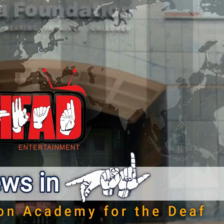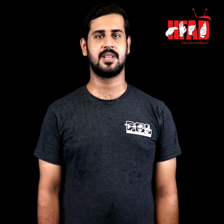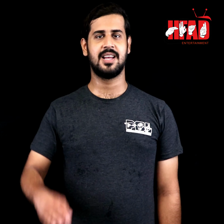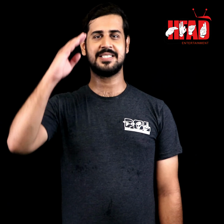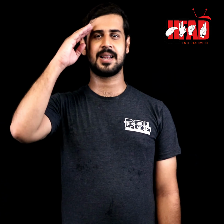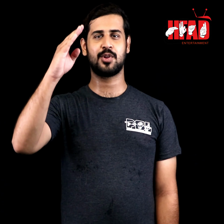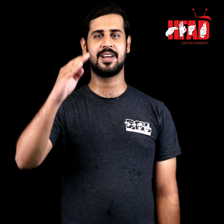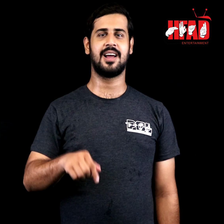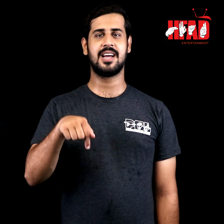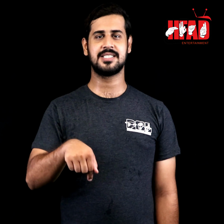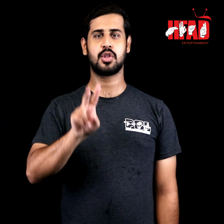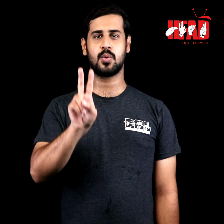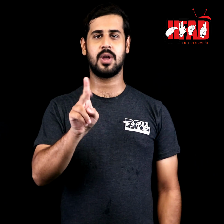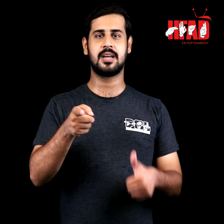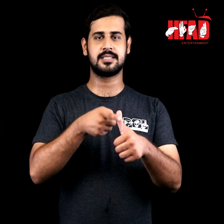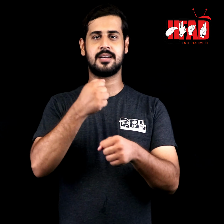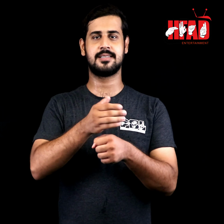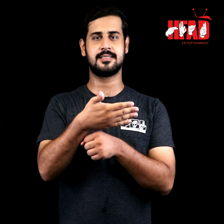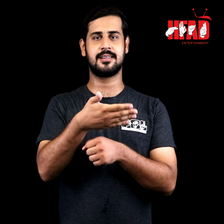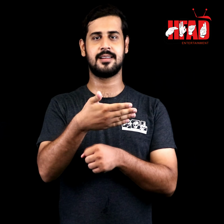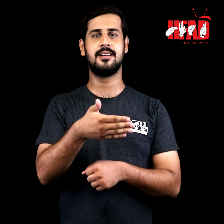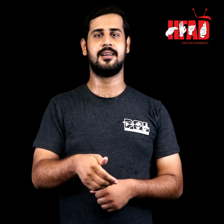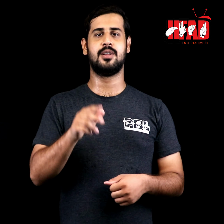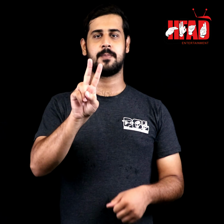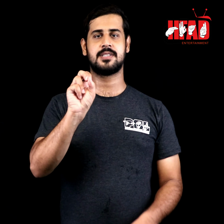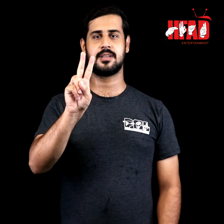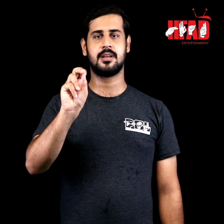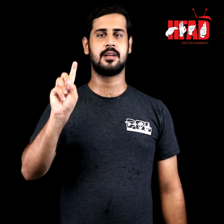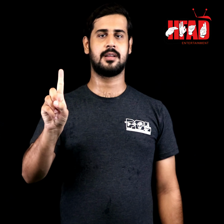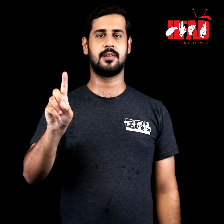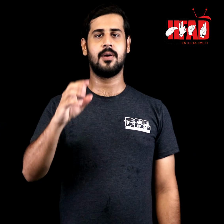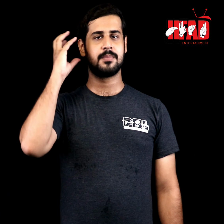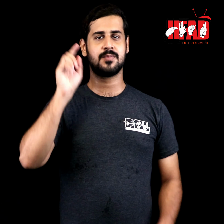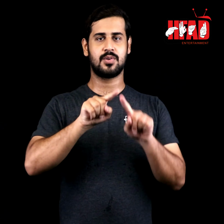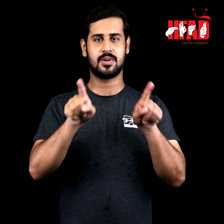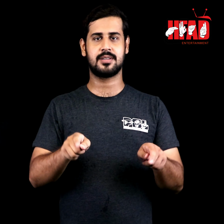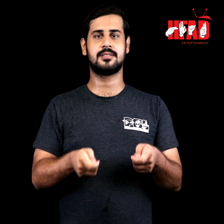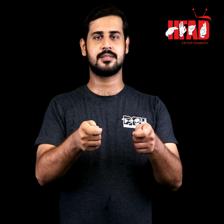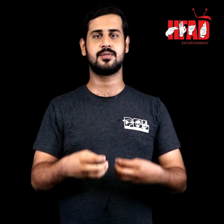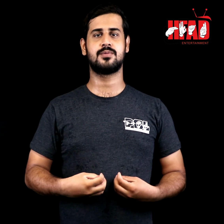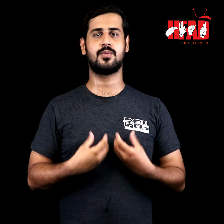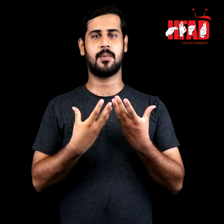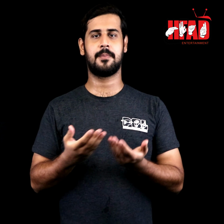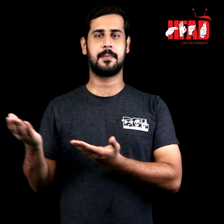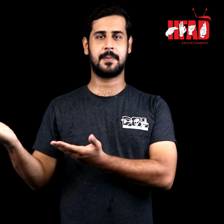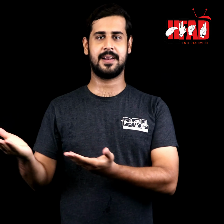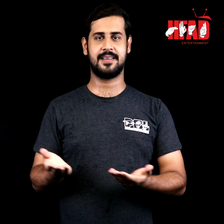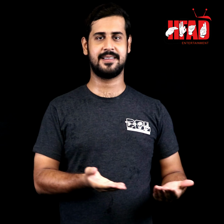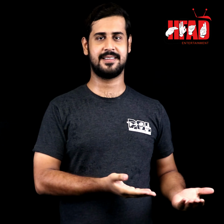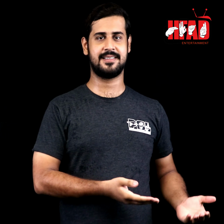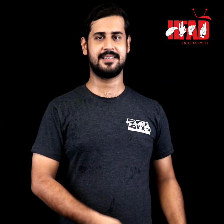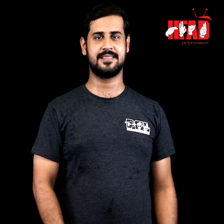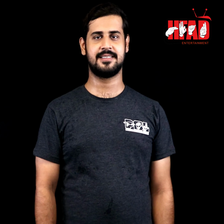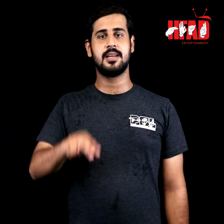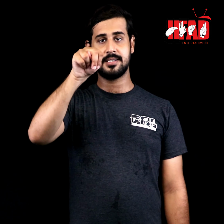Assalam O Alaikum! Welcome to HFAD News